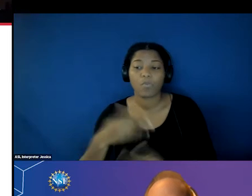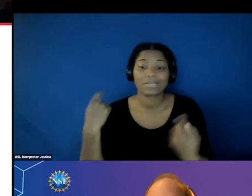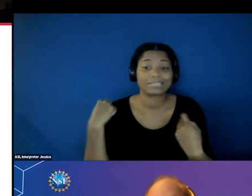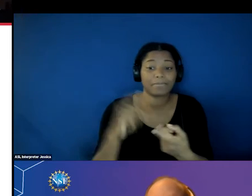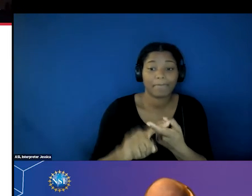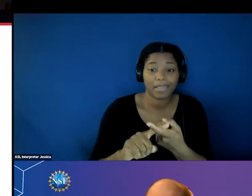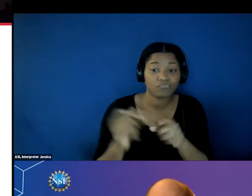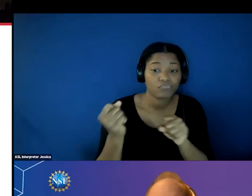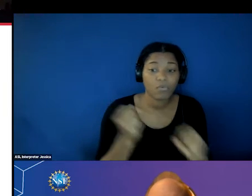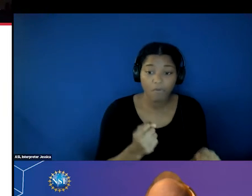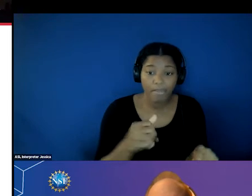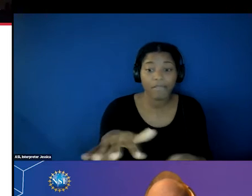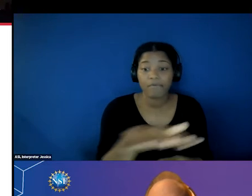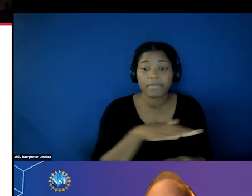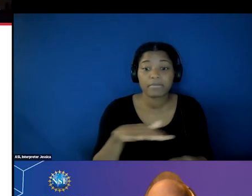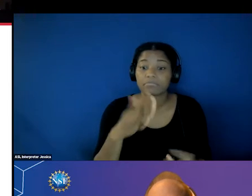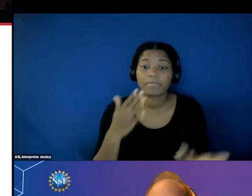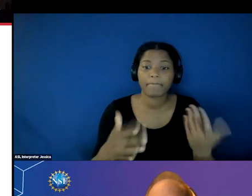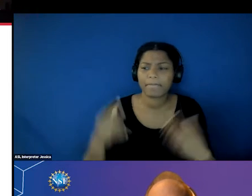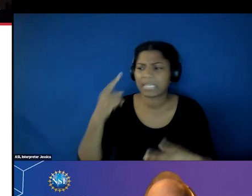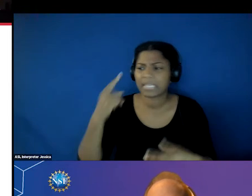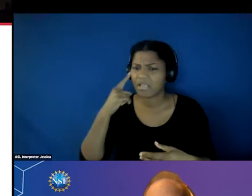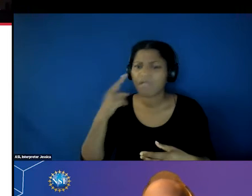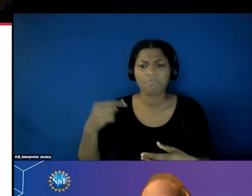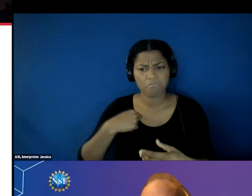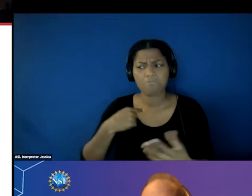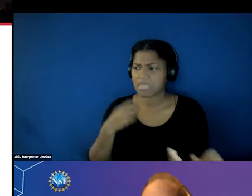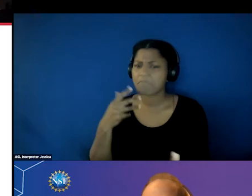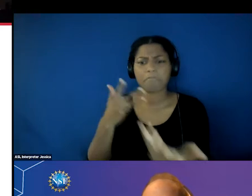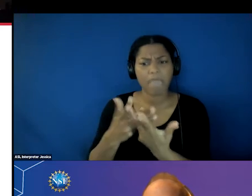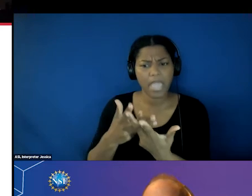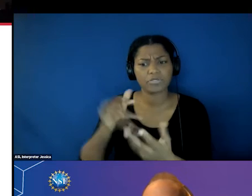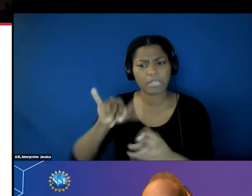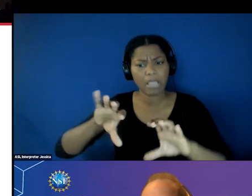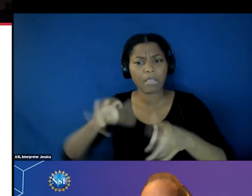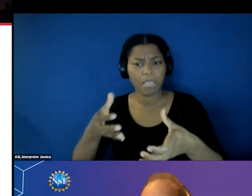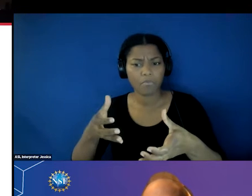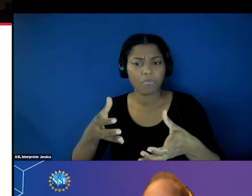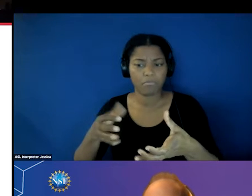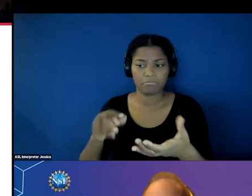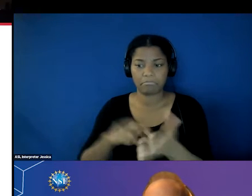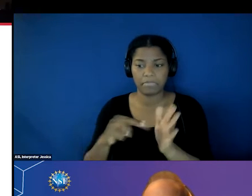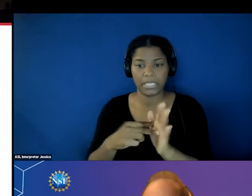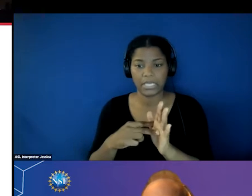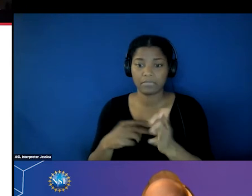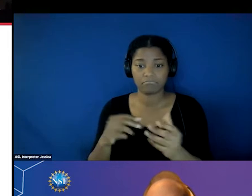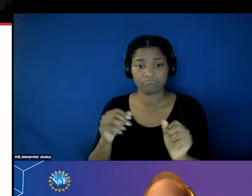just because we are of this category means that we will be able to tap into these, STEM related students.